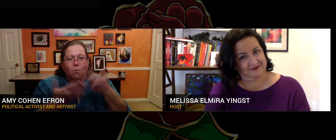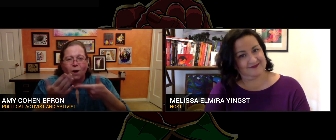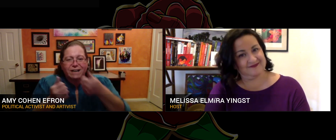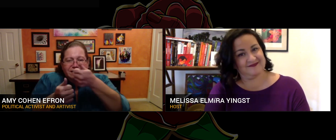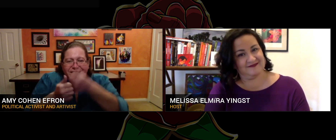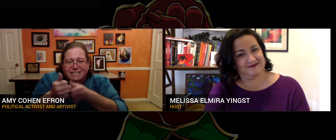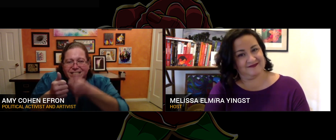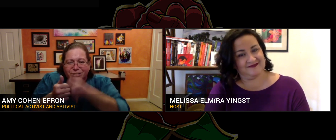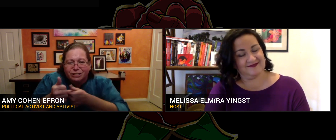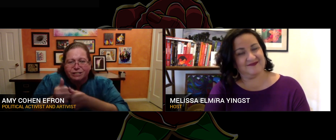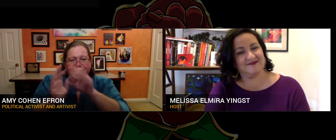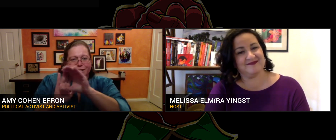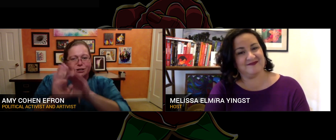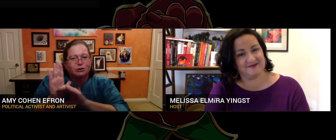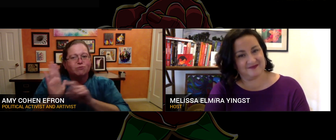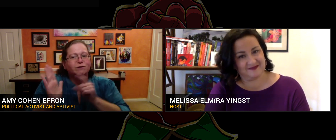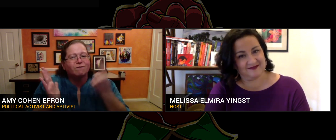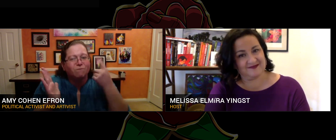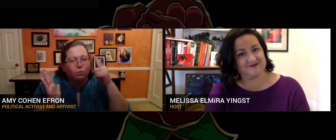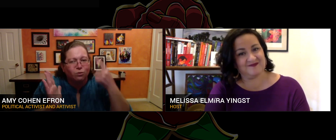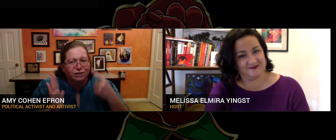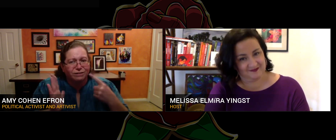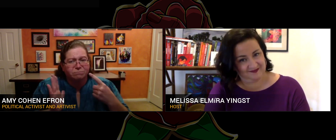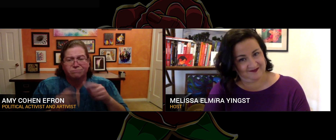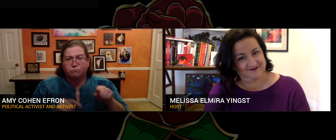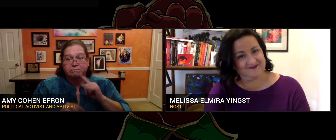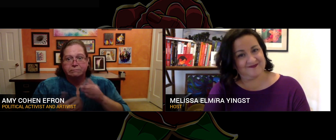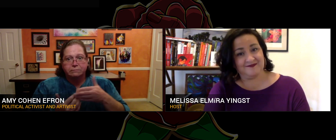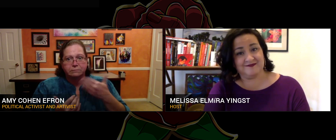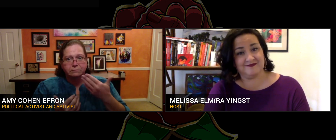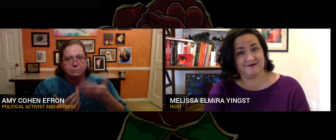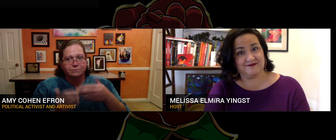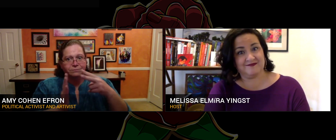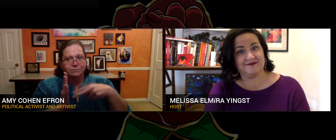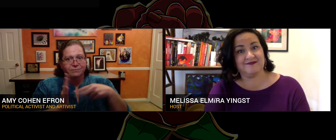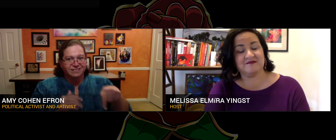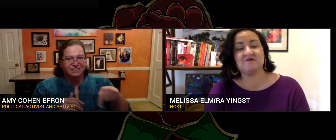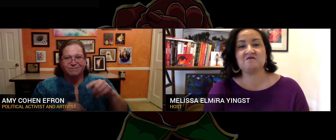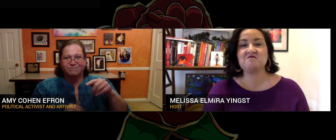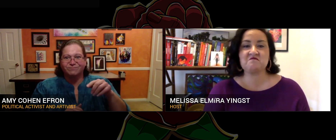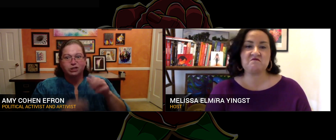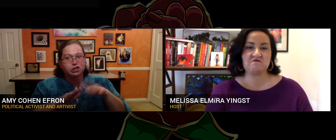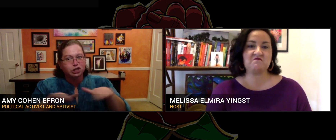what each part of the Constitution is saying. It was an easy read for me.